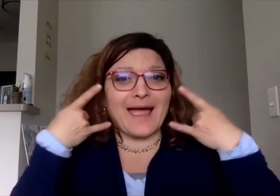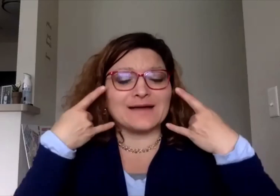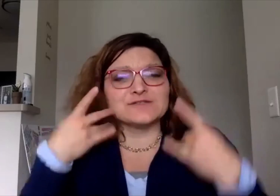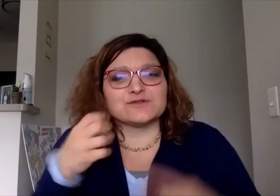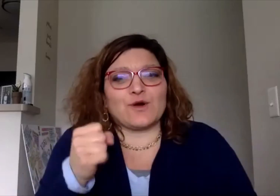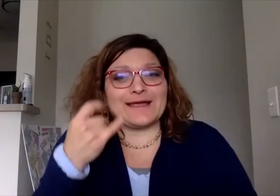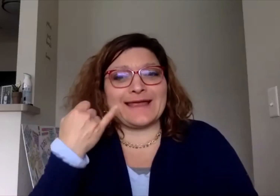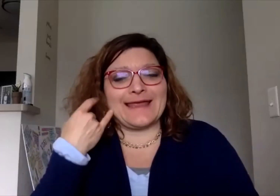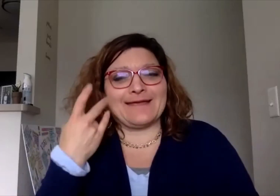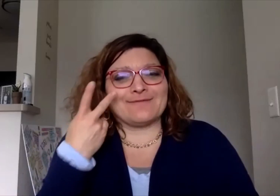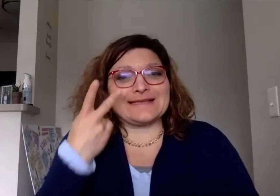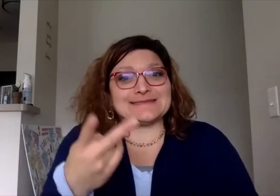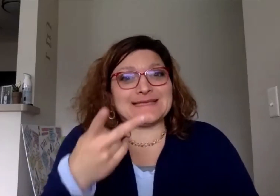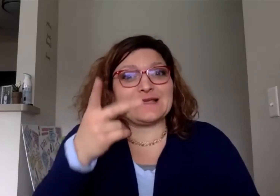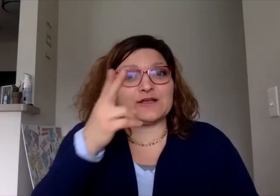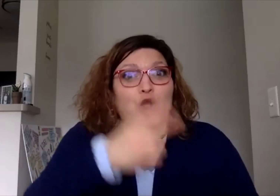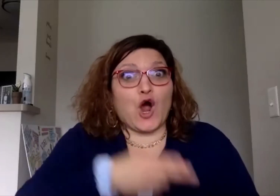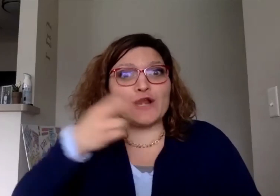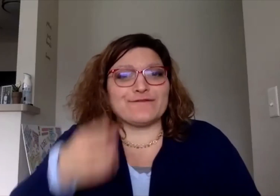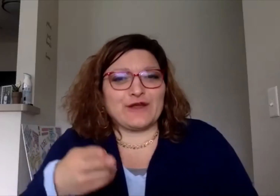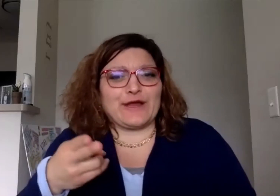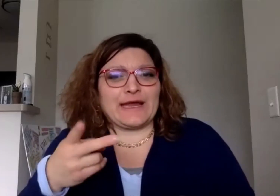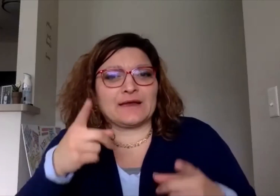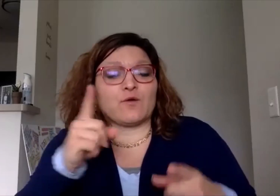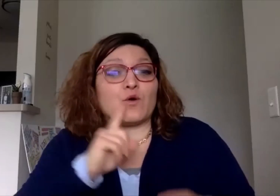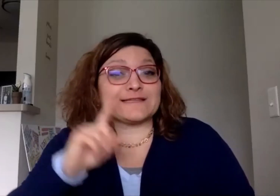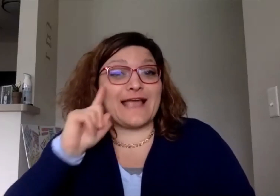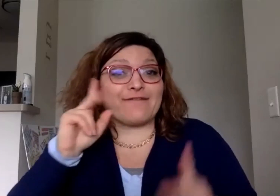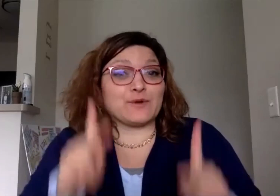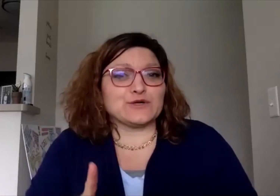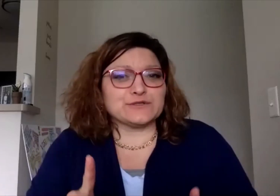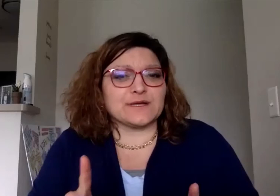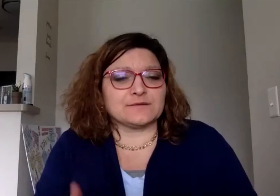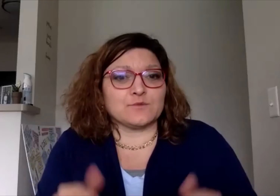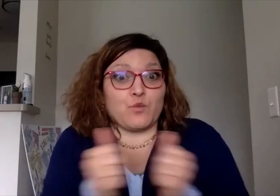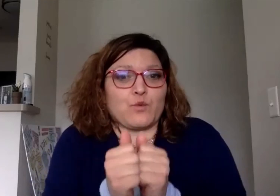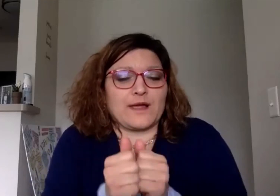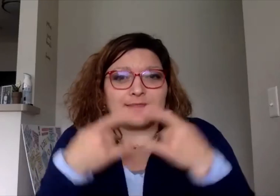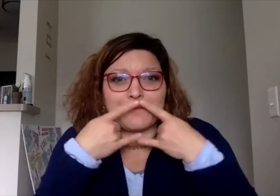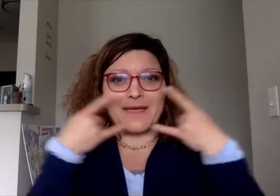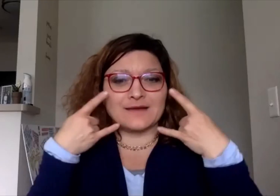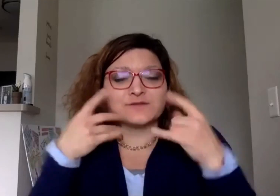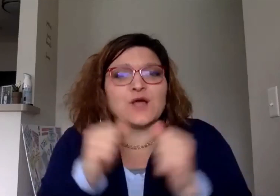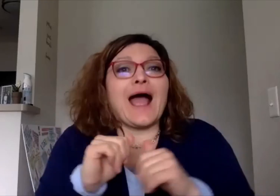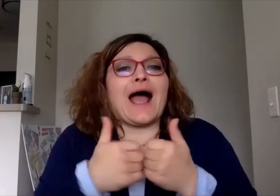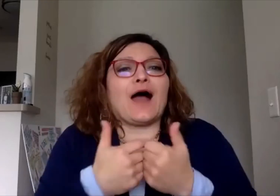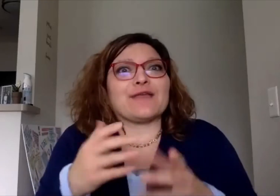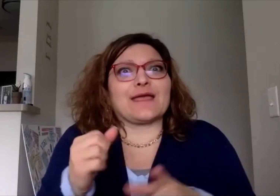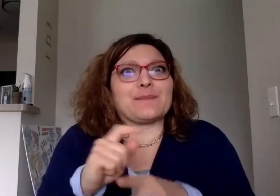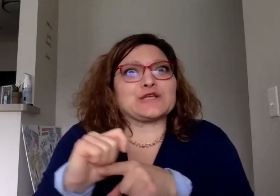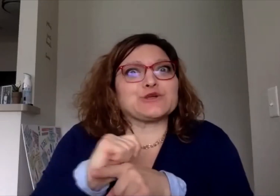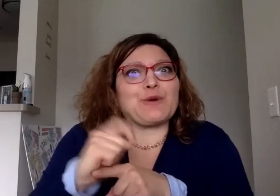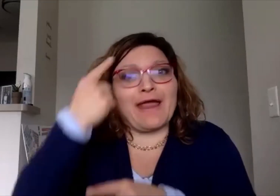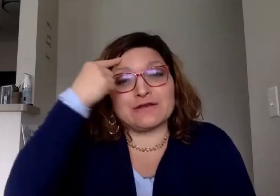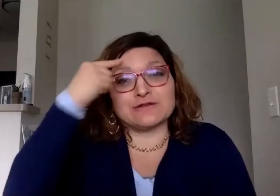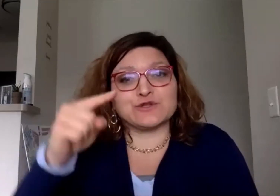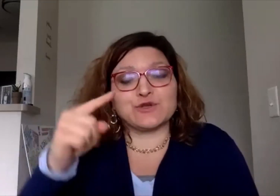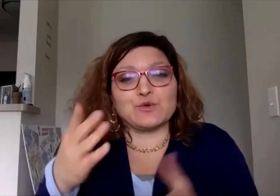the mask so if they see a hard of hearing or deaf person with the mask, how they're